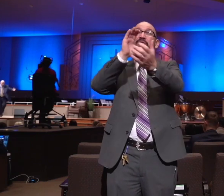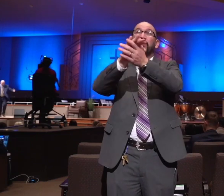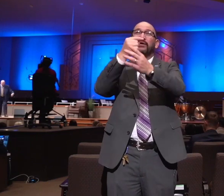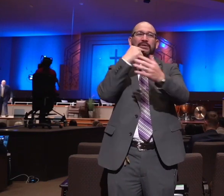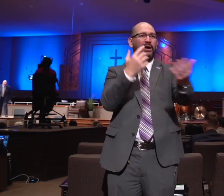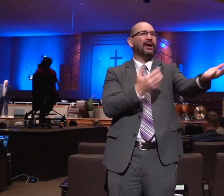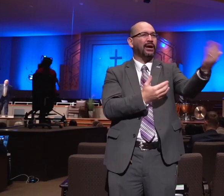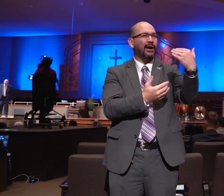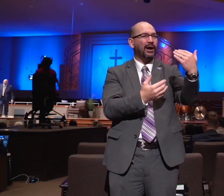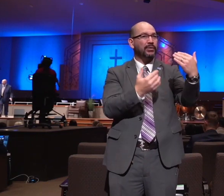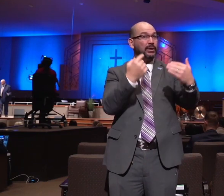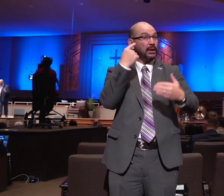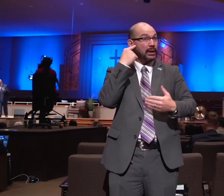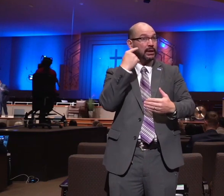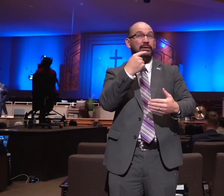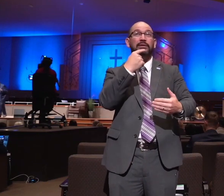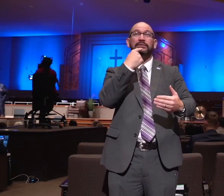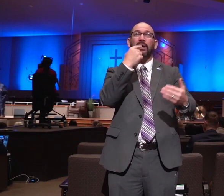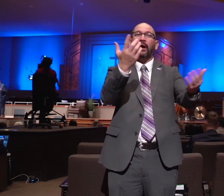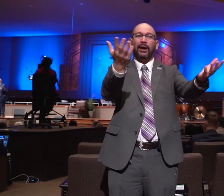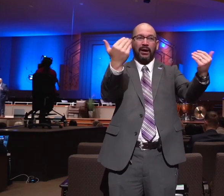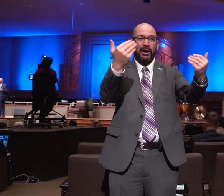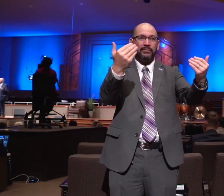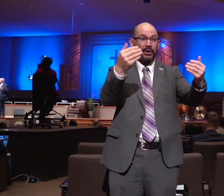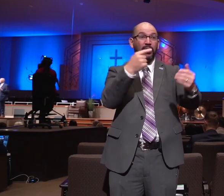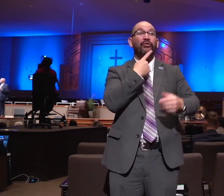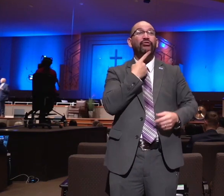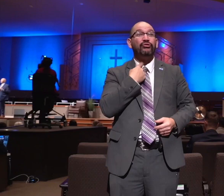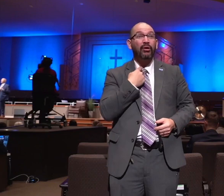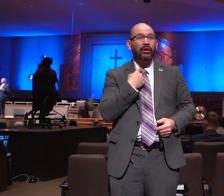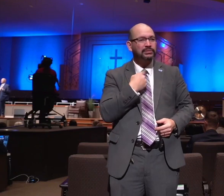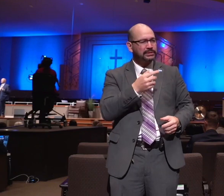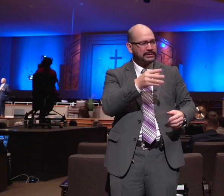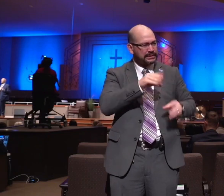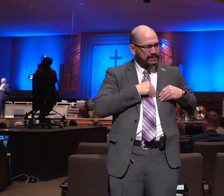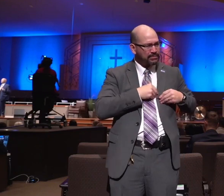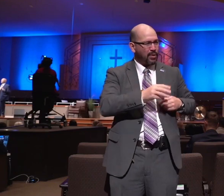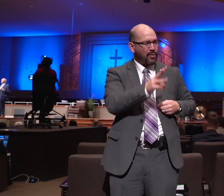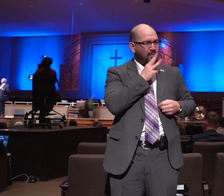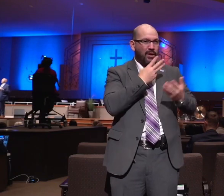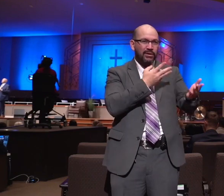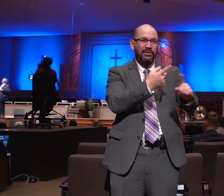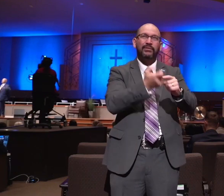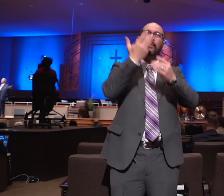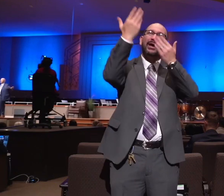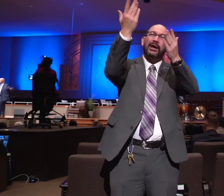heareth say come and let him that is